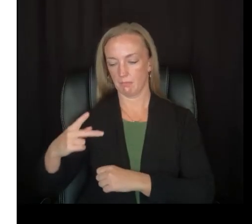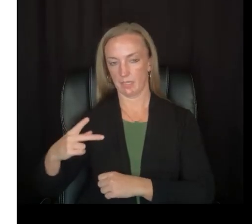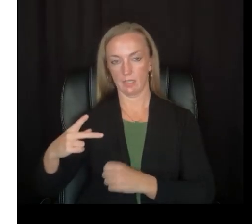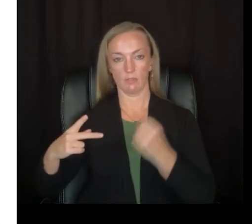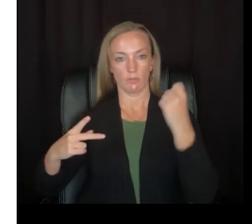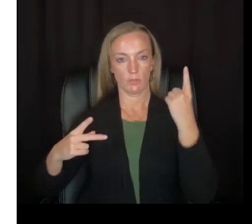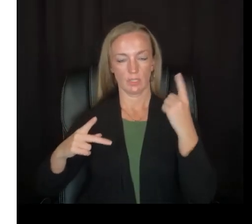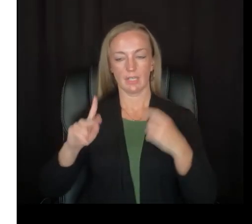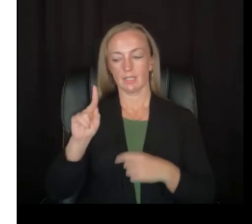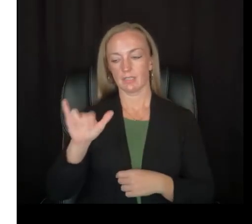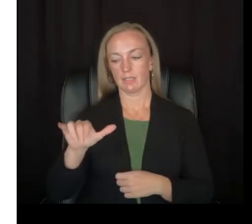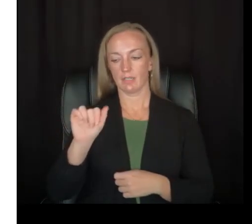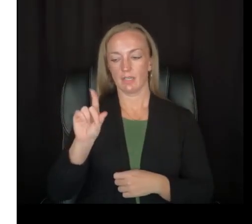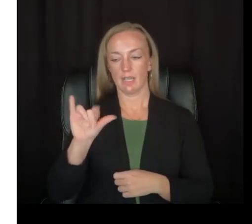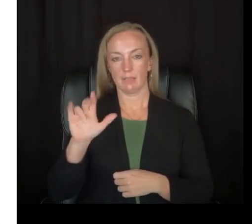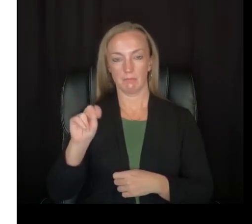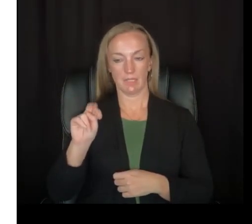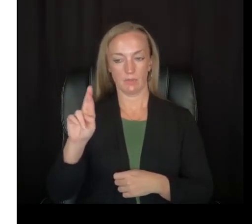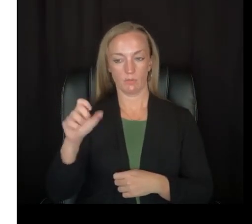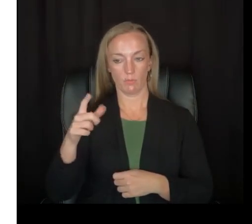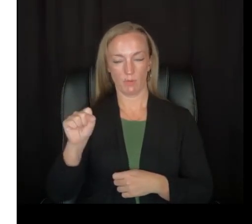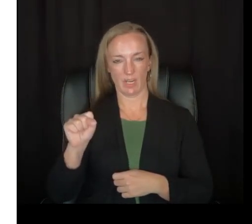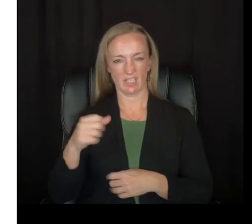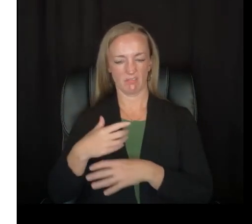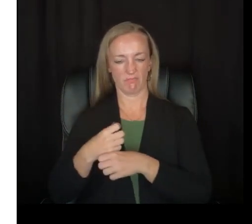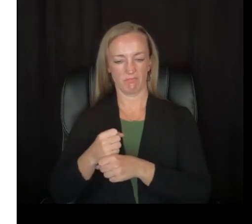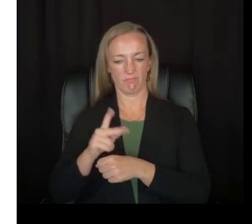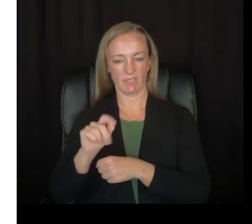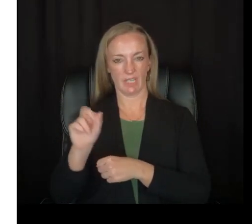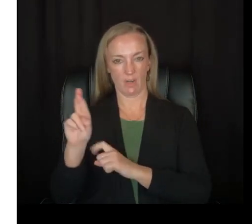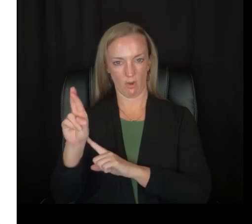The Kentucky Administrative Regulations, or Kars,